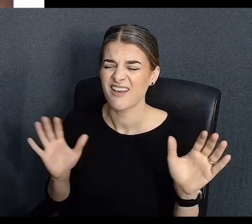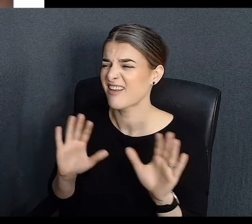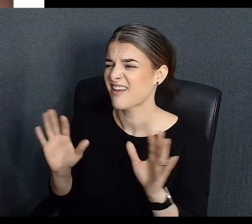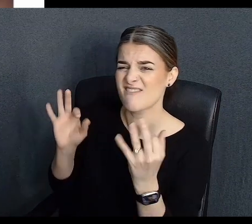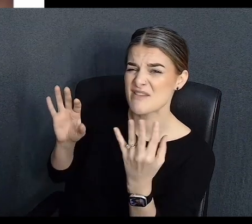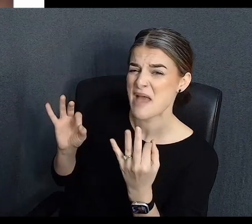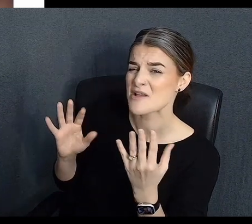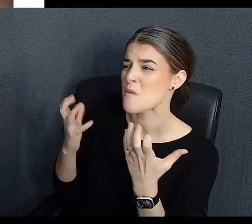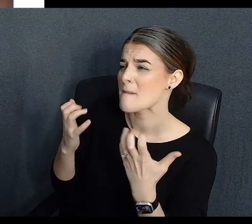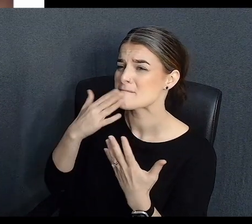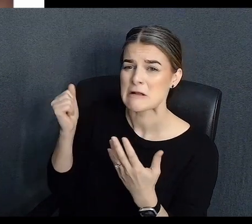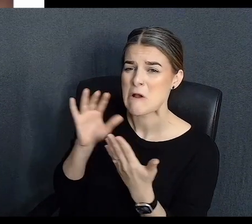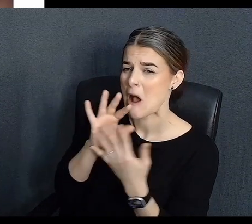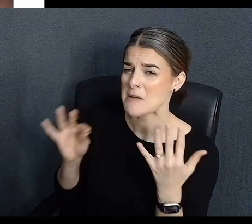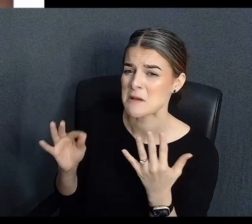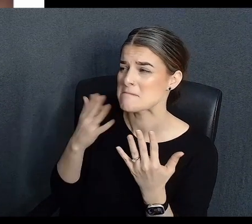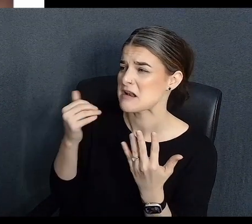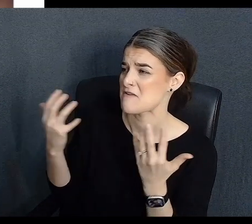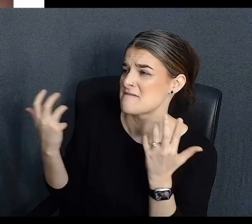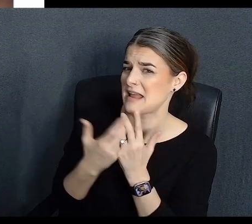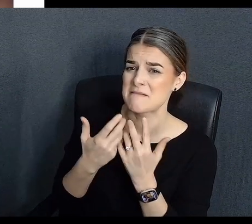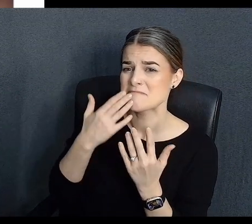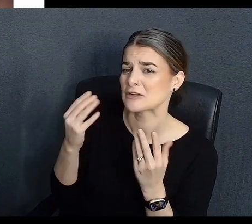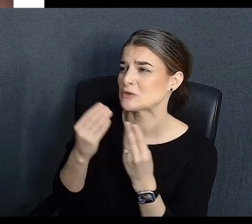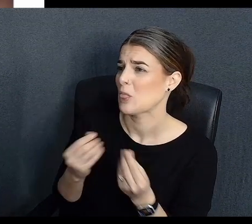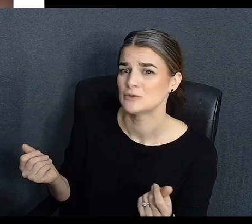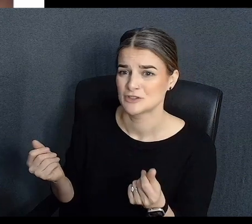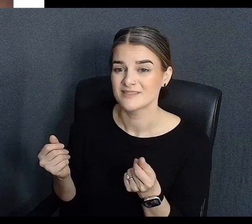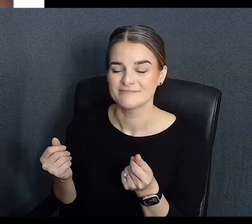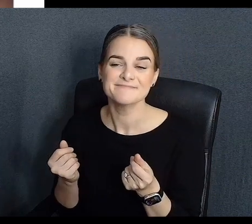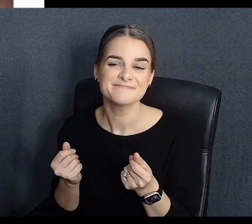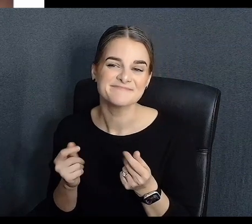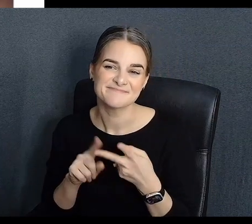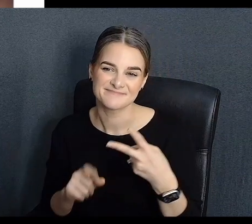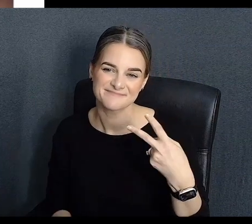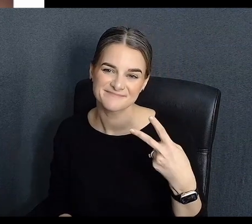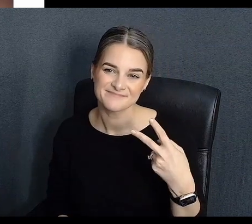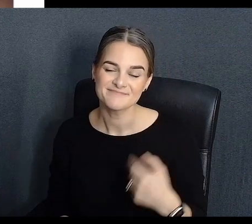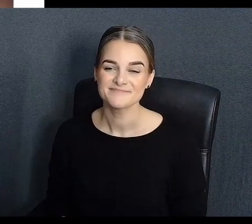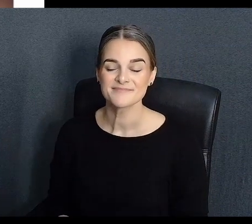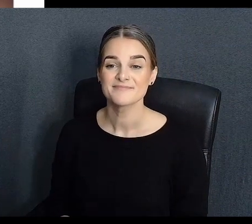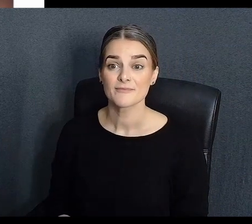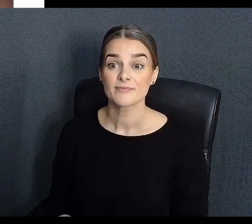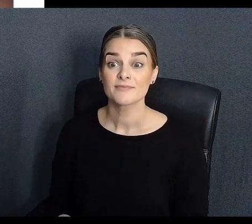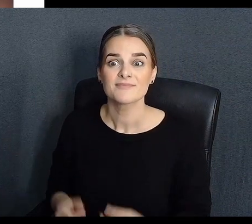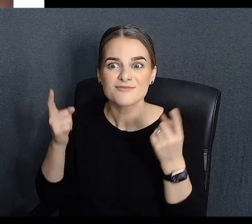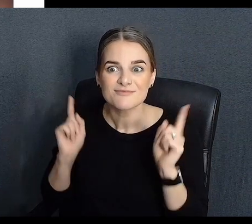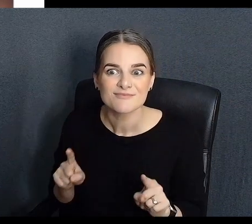to find a better fit, or a better solution. Whenever you are going through medical insurance,